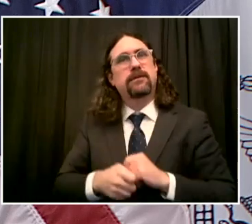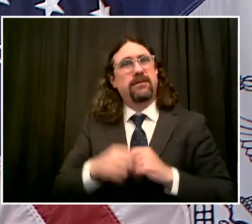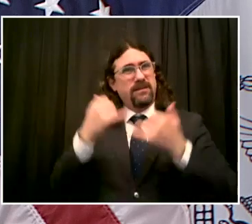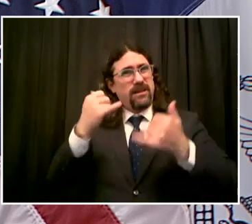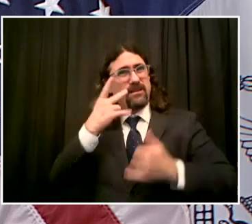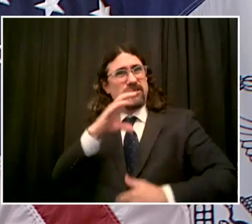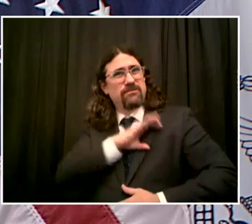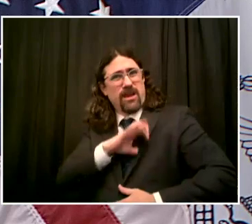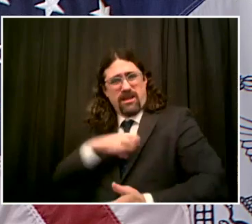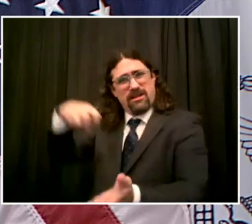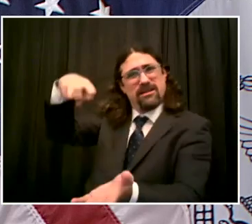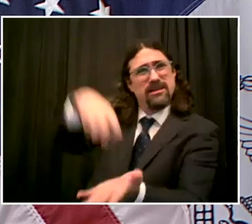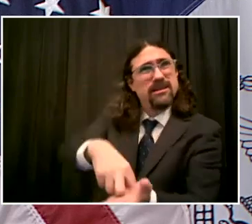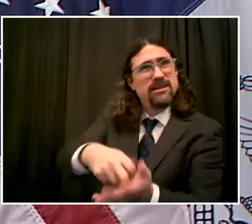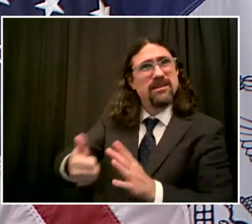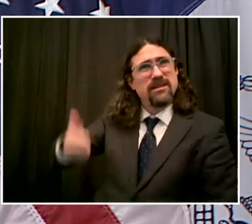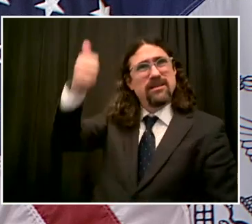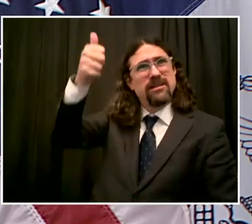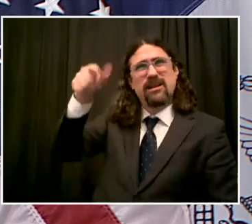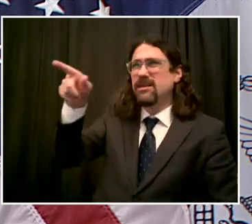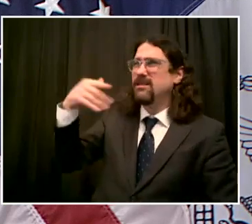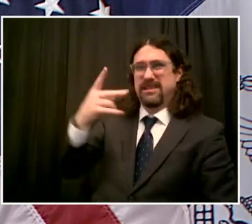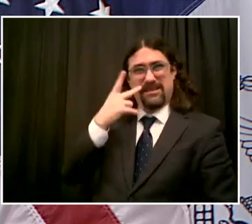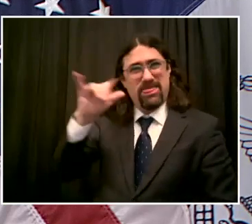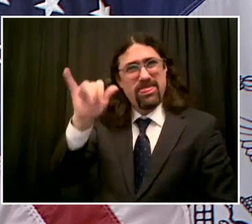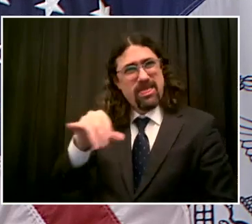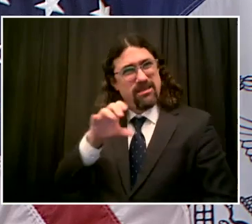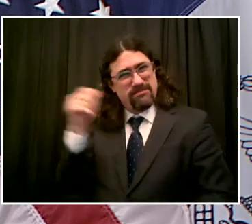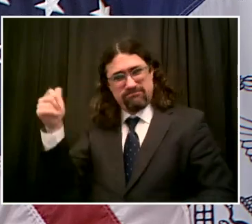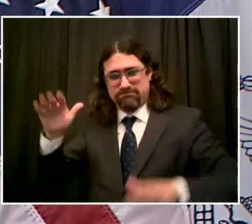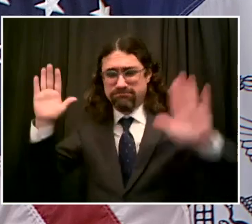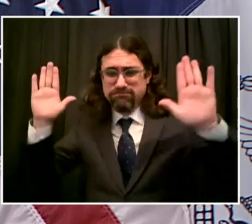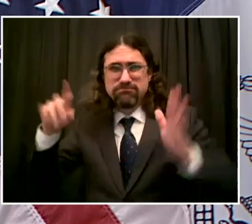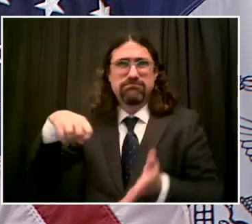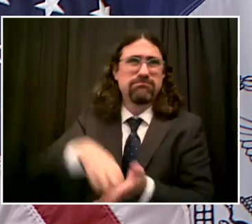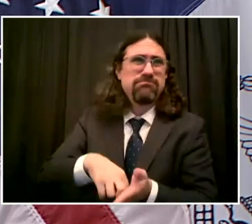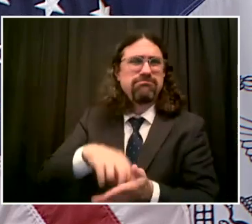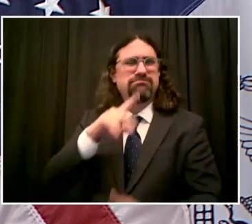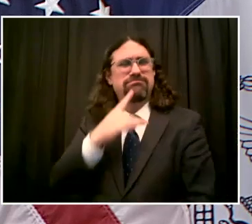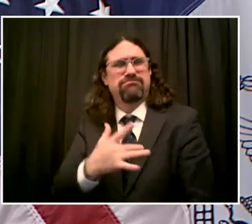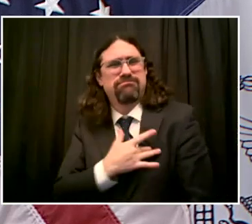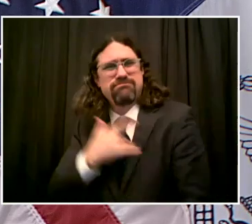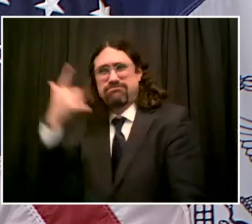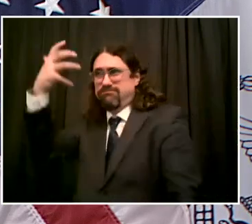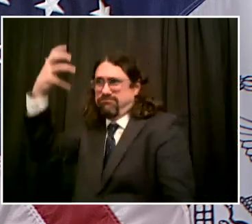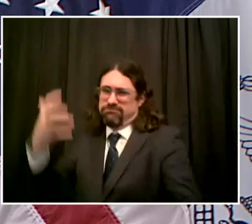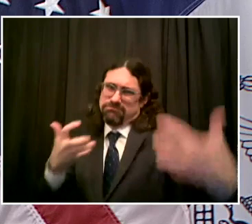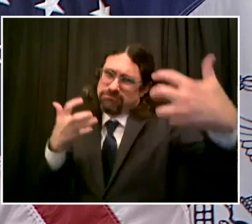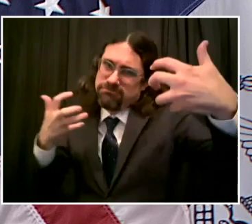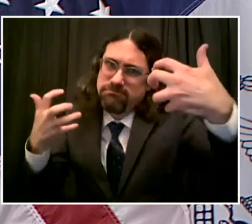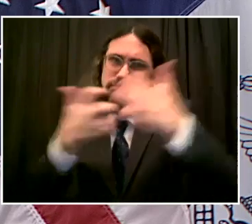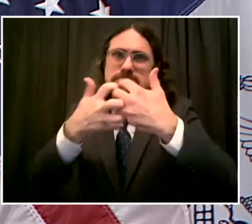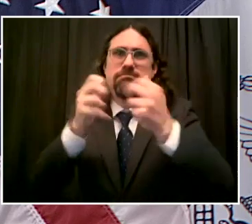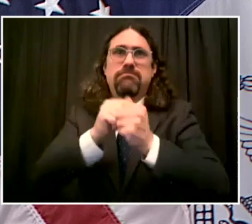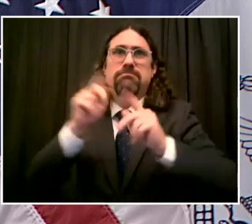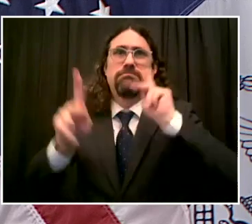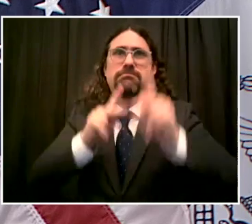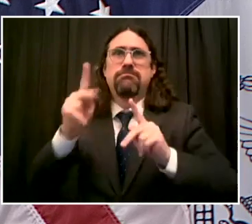EVERYONE ELSE, WHEN YOU SEE THEM TAKING THE EKNET, O SAY THAT THEY ARE READY TO FIND COMMON GROUND.